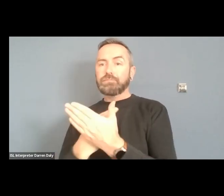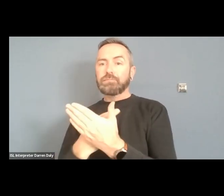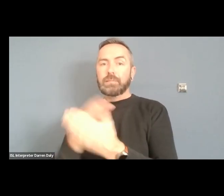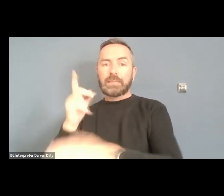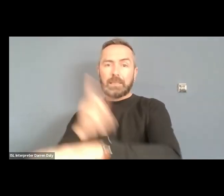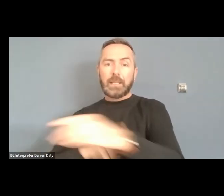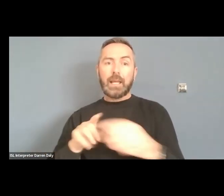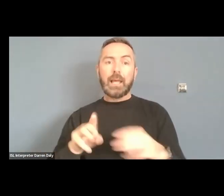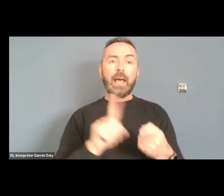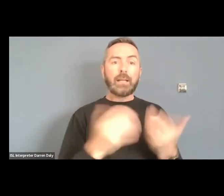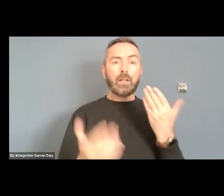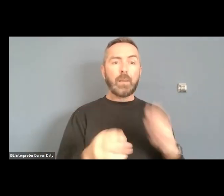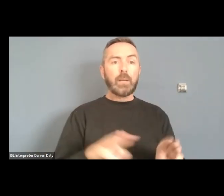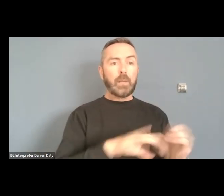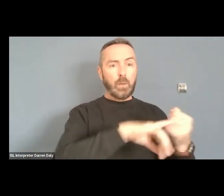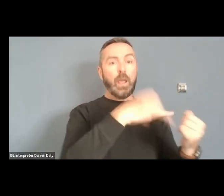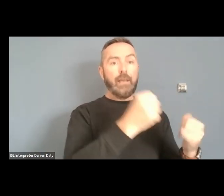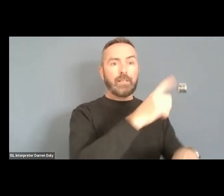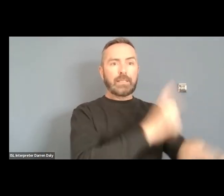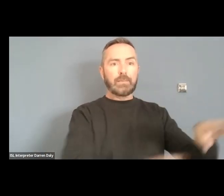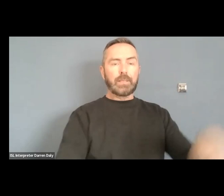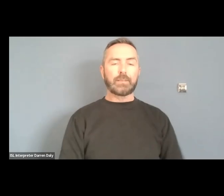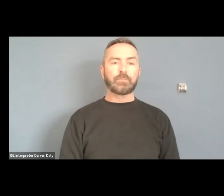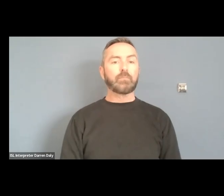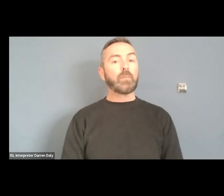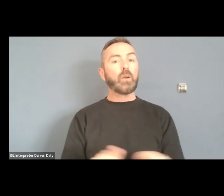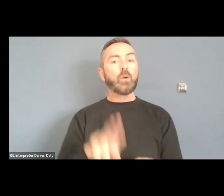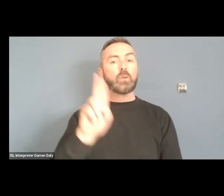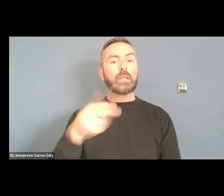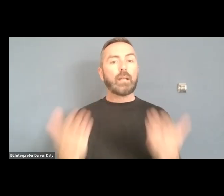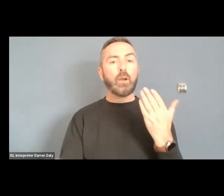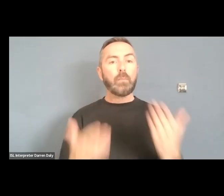We can also compare the no disability group to a population sample in the UK,